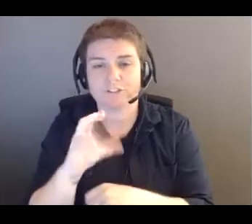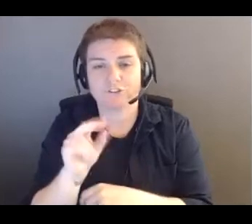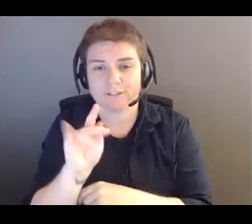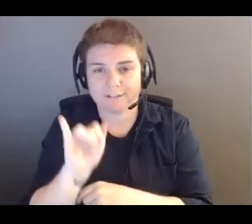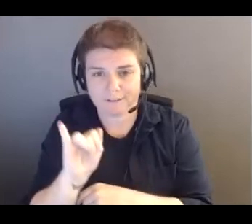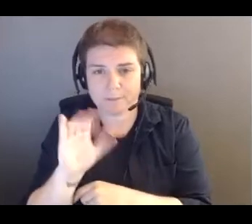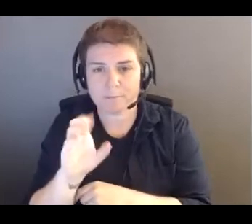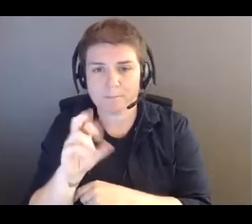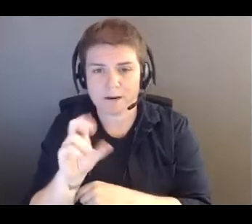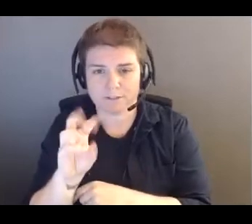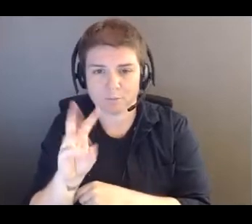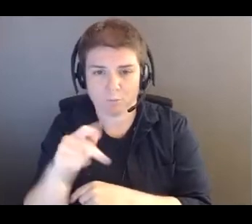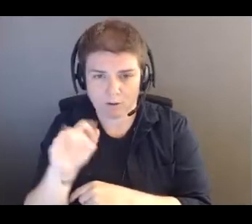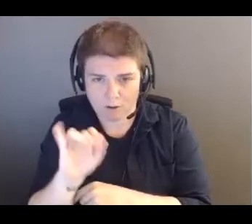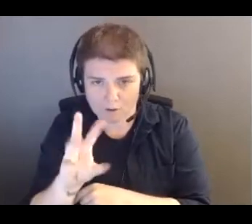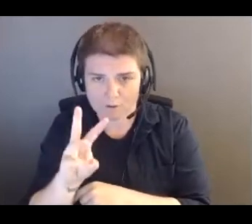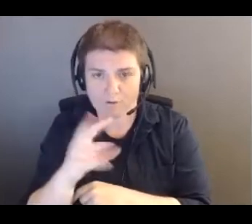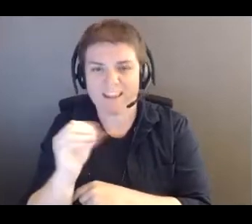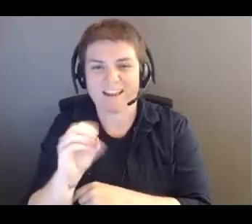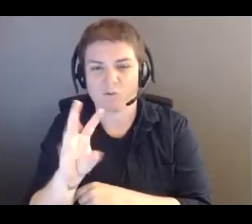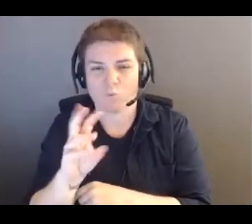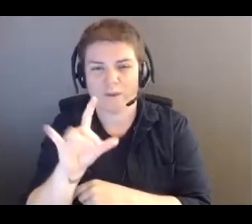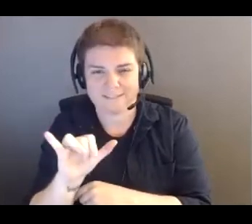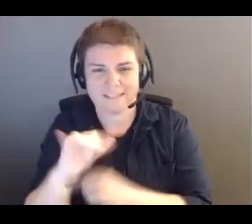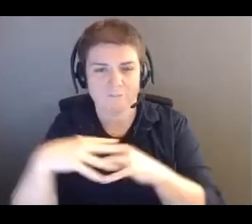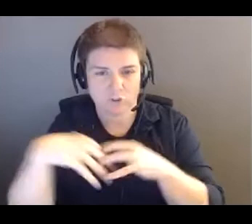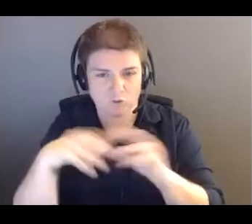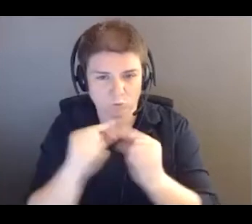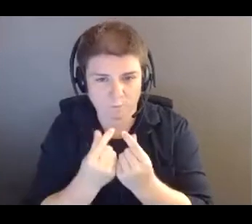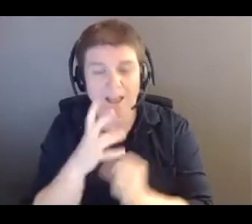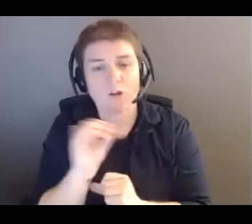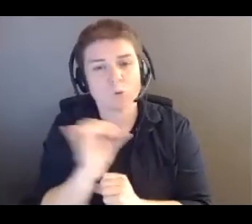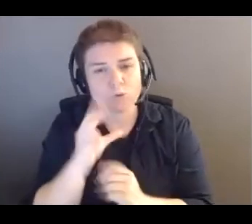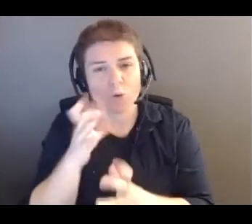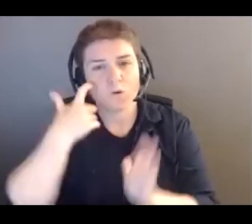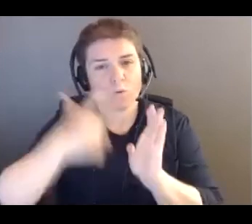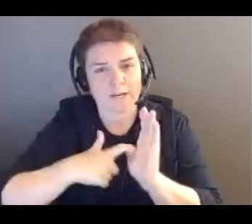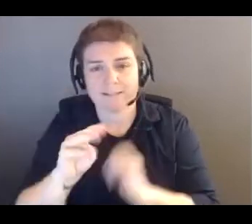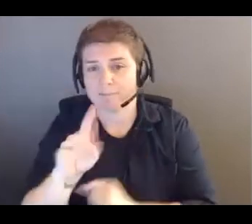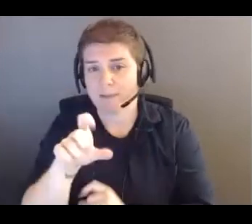7. I d also like to acknowledge the people of the Métis Nation, Region 3 and all First